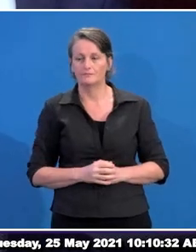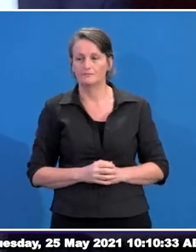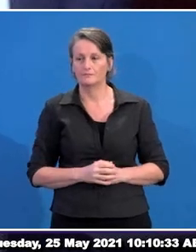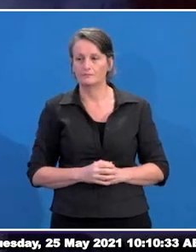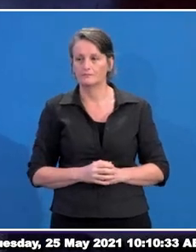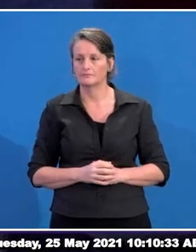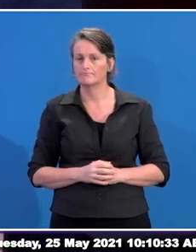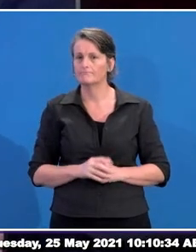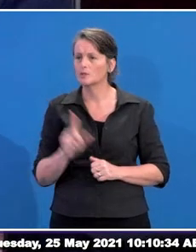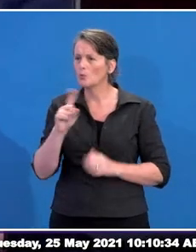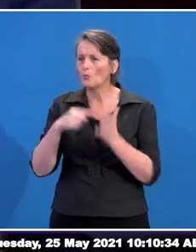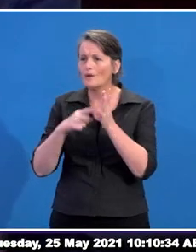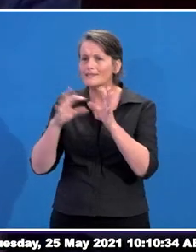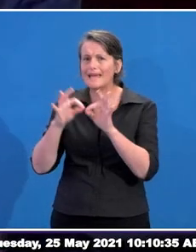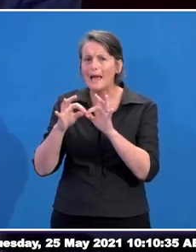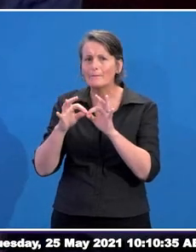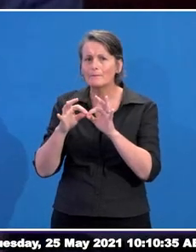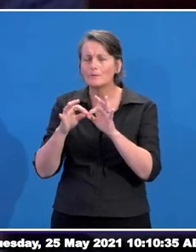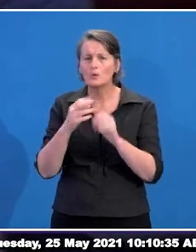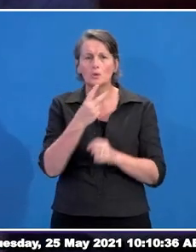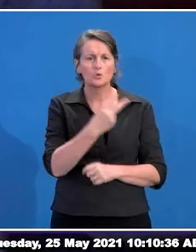(CROSSTALK)